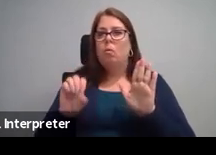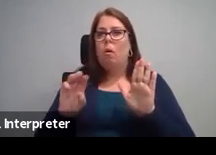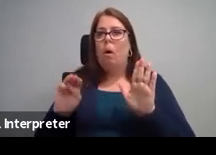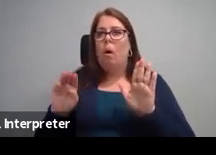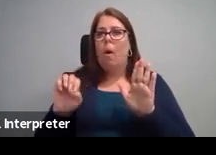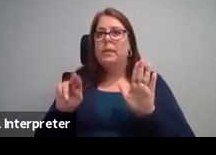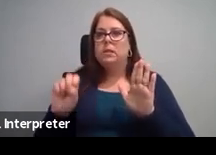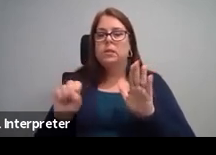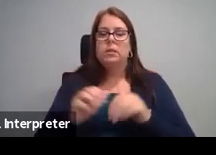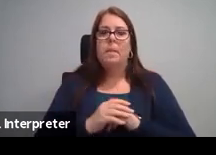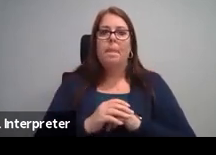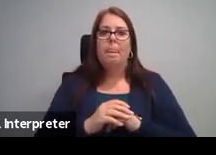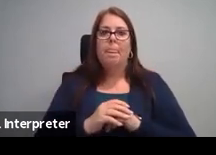Cathy Reznicek: Will see a bunch of